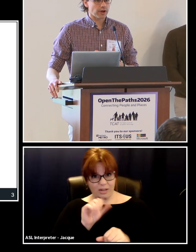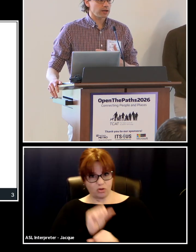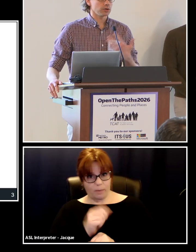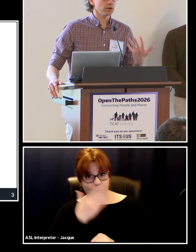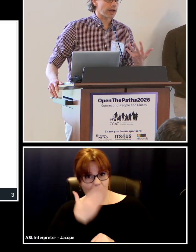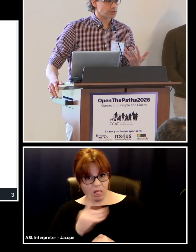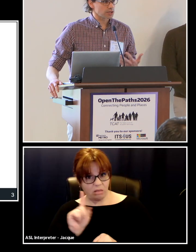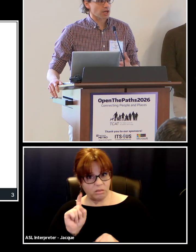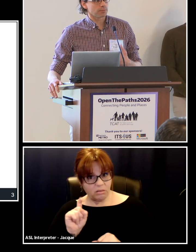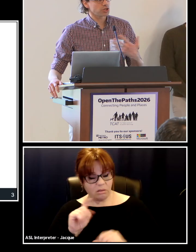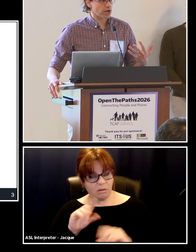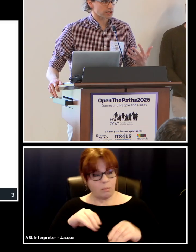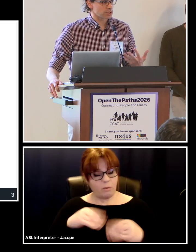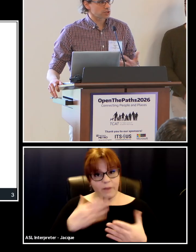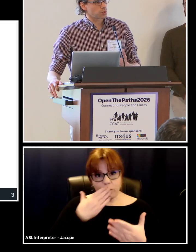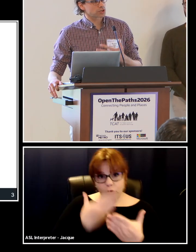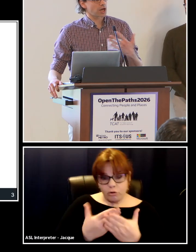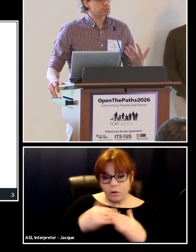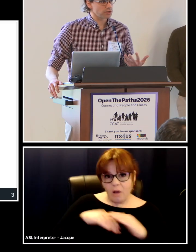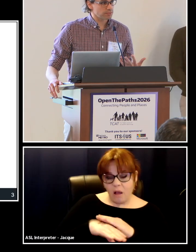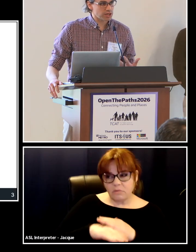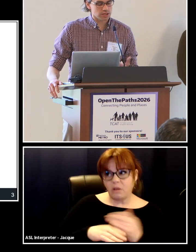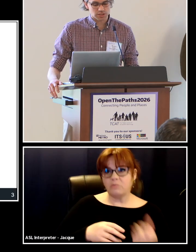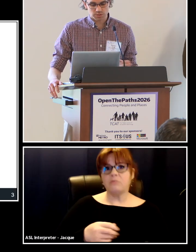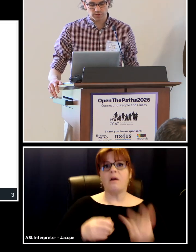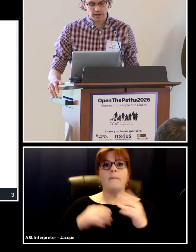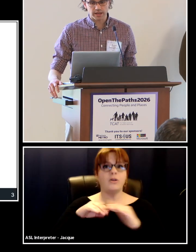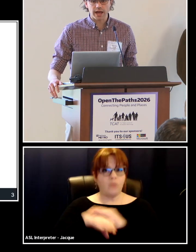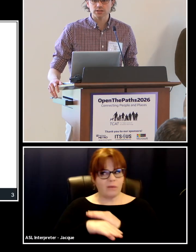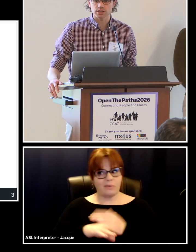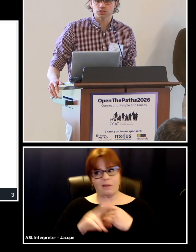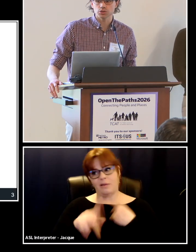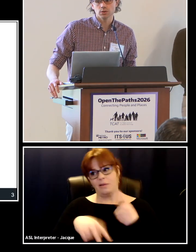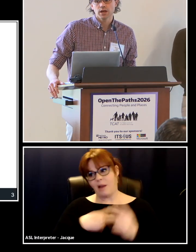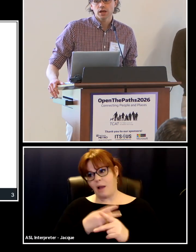providing good access, how much access, what types of amenities it's providing access to,